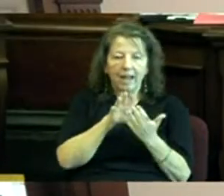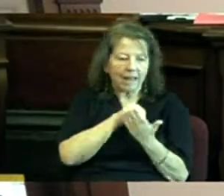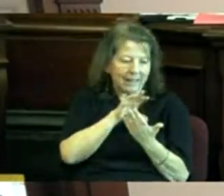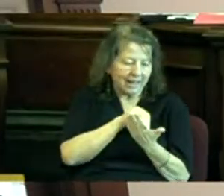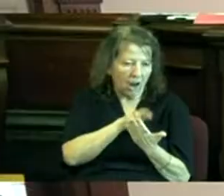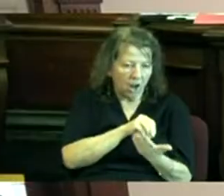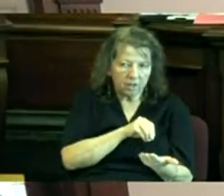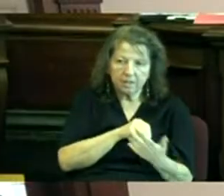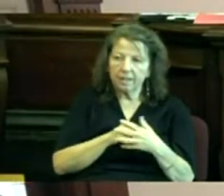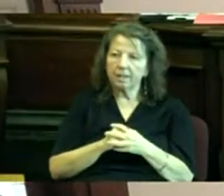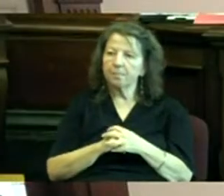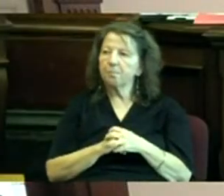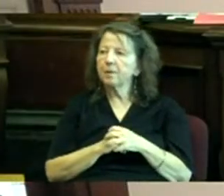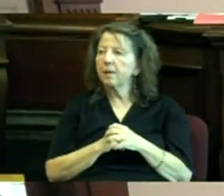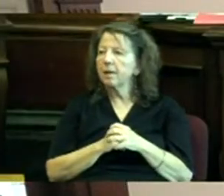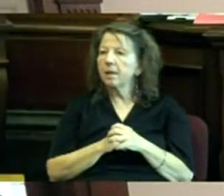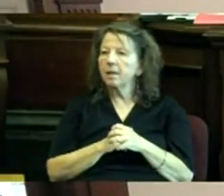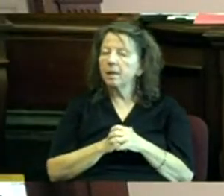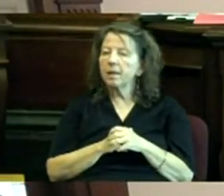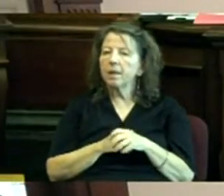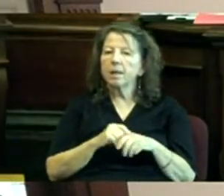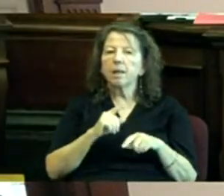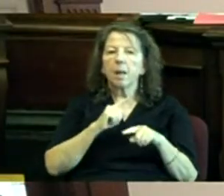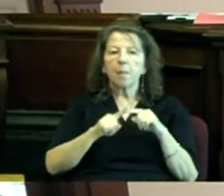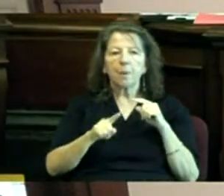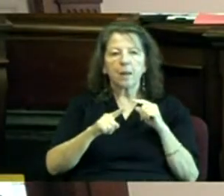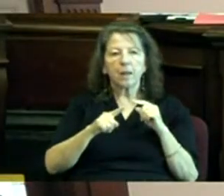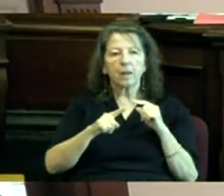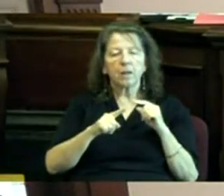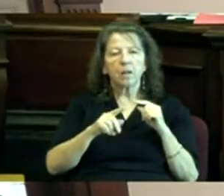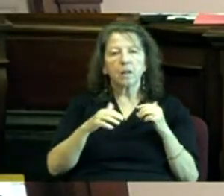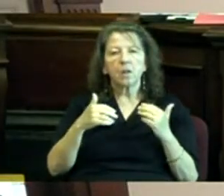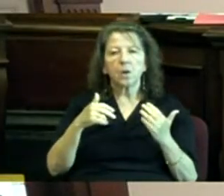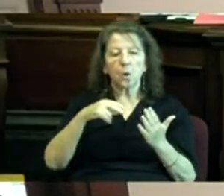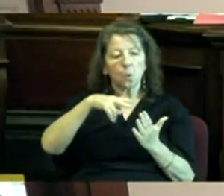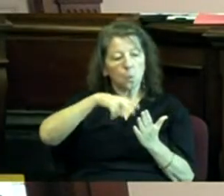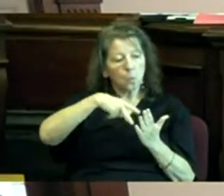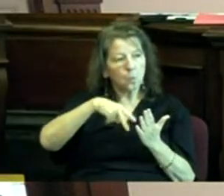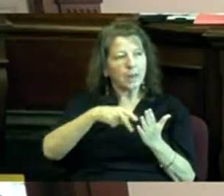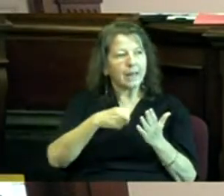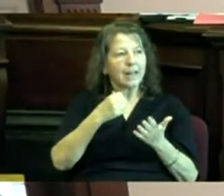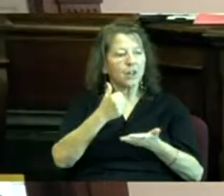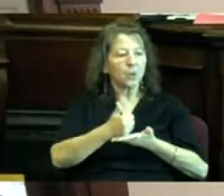invention. It must be taught.